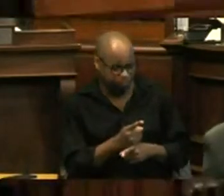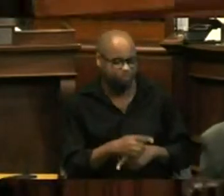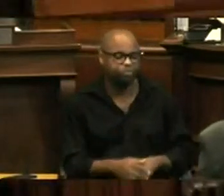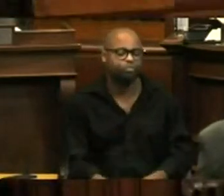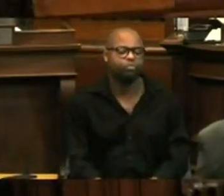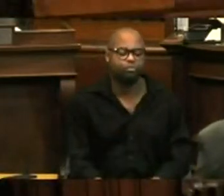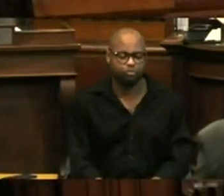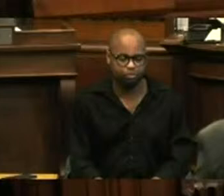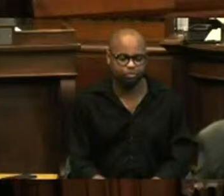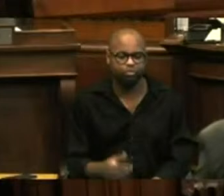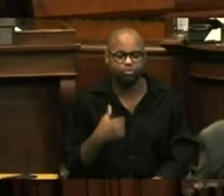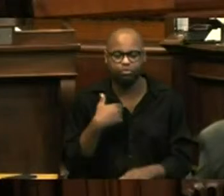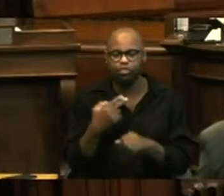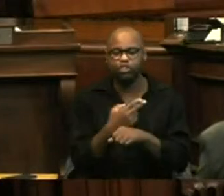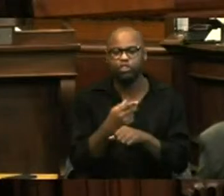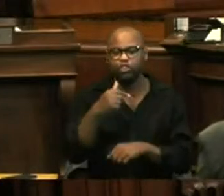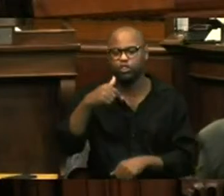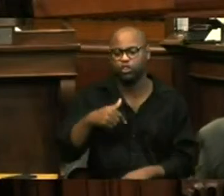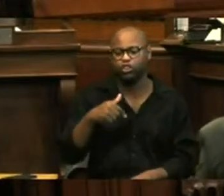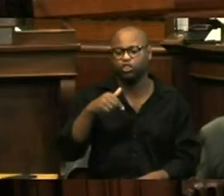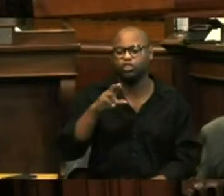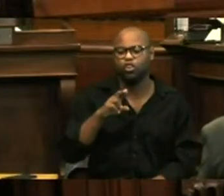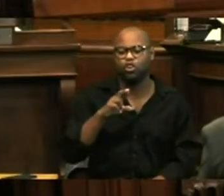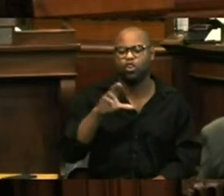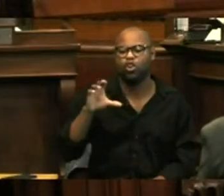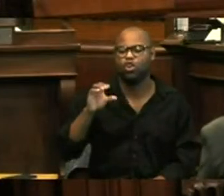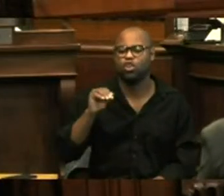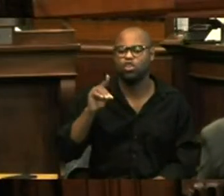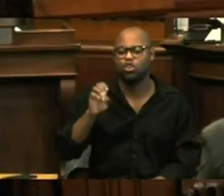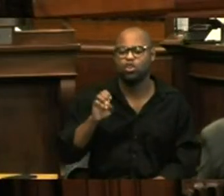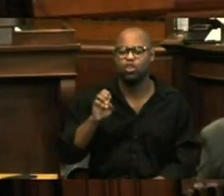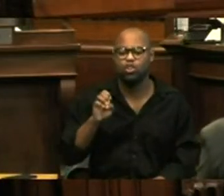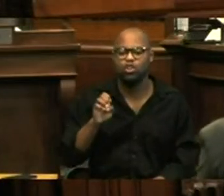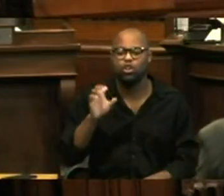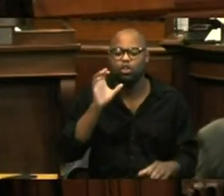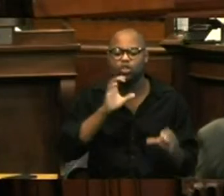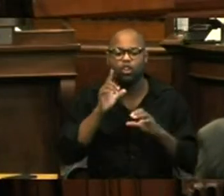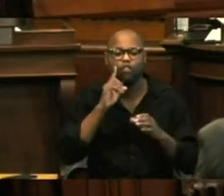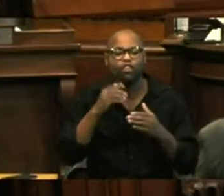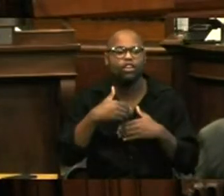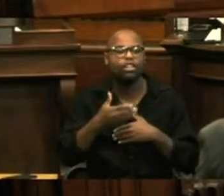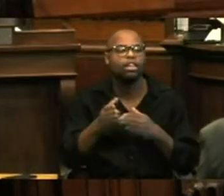here's our project. Right. So I